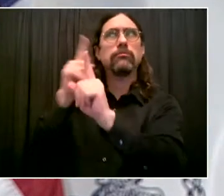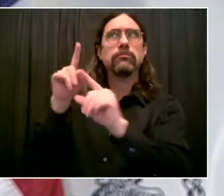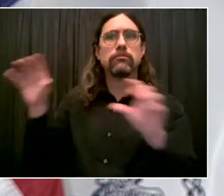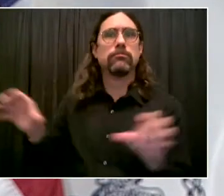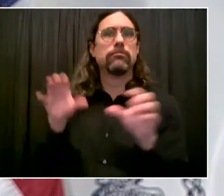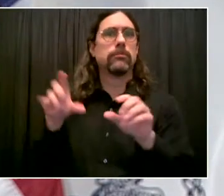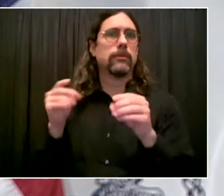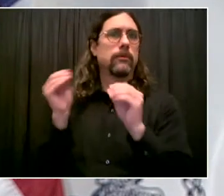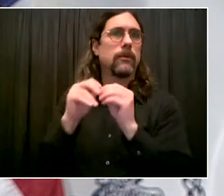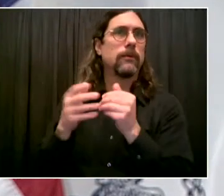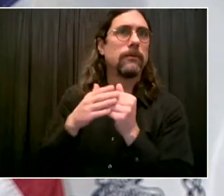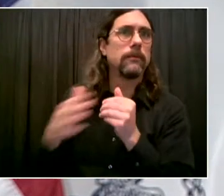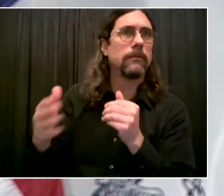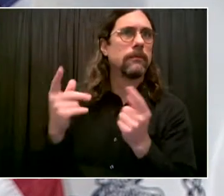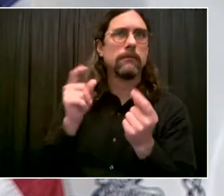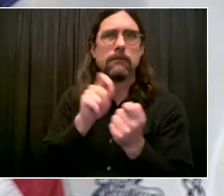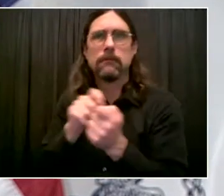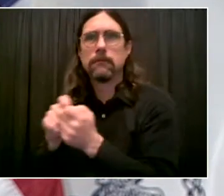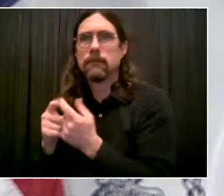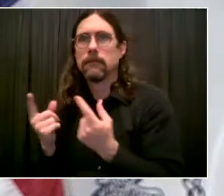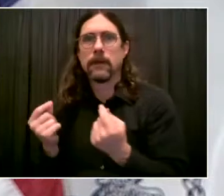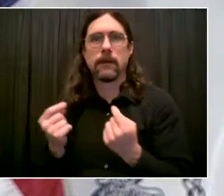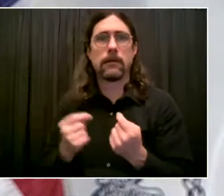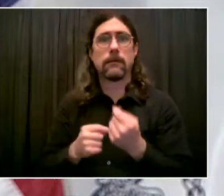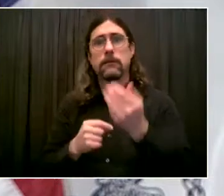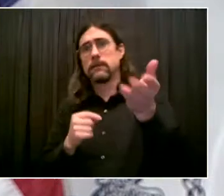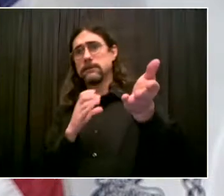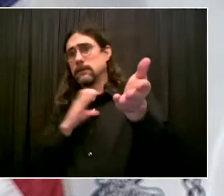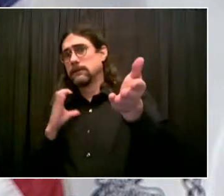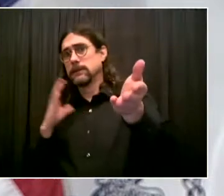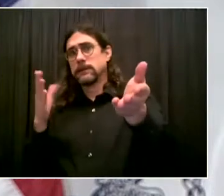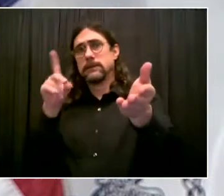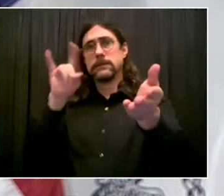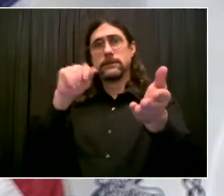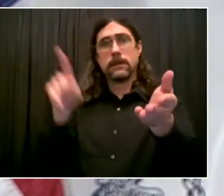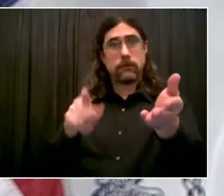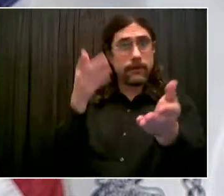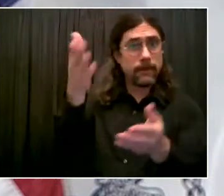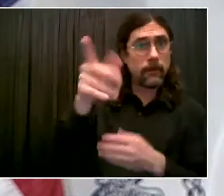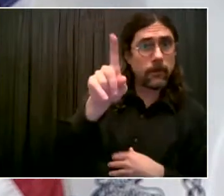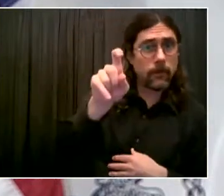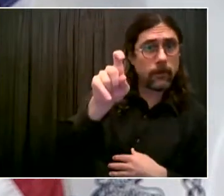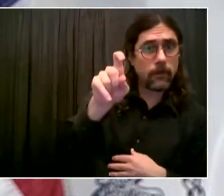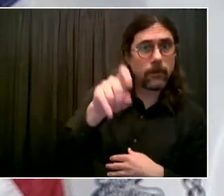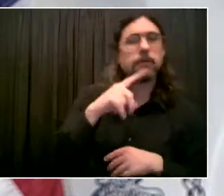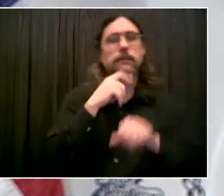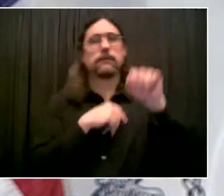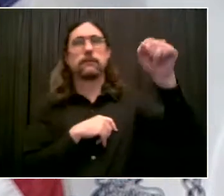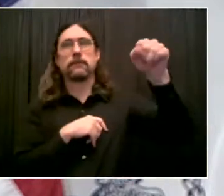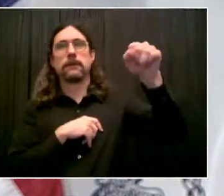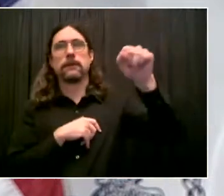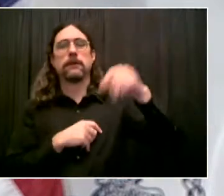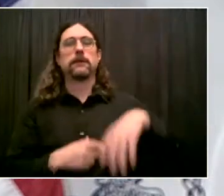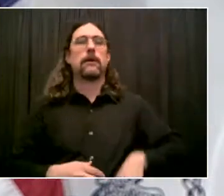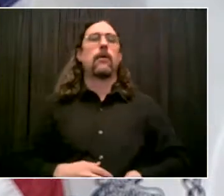SPECIFIC ACTIONS CONSTANTLY. I KNOW DR. CHOKSHI FIVE WANTED TO SPEAK